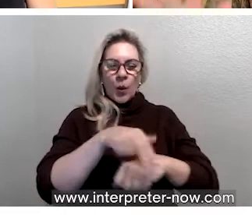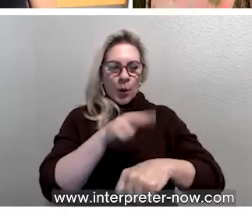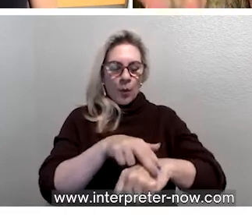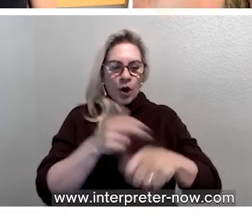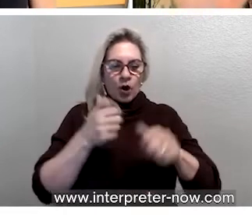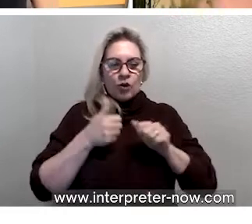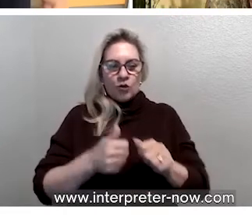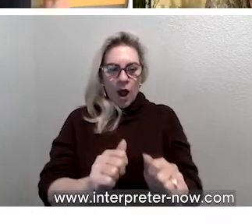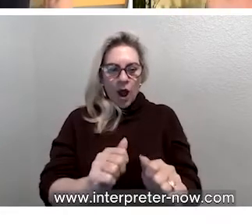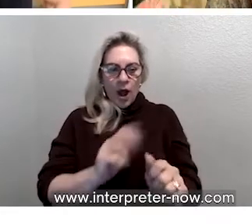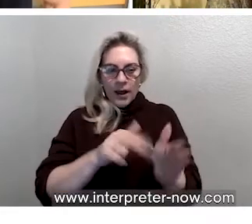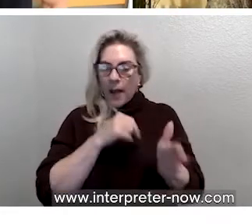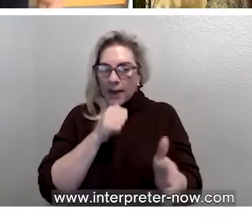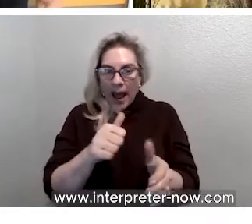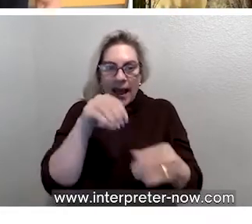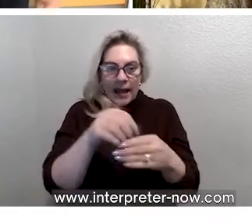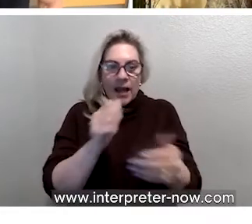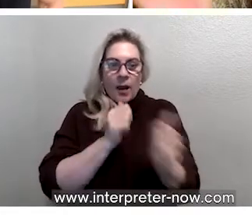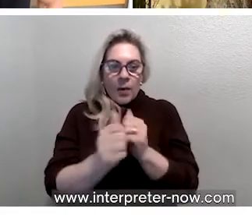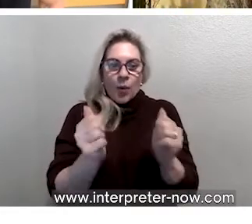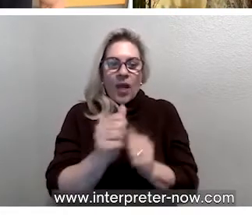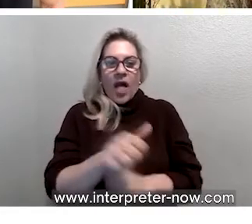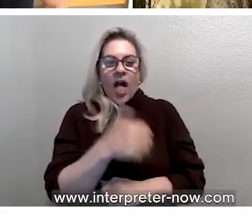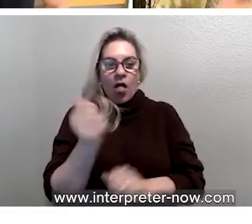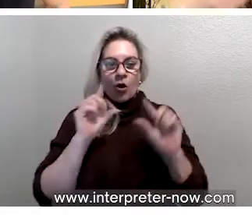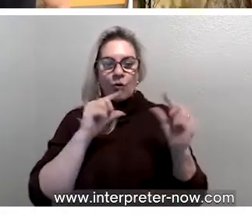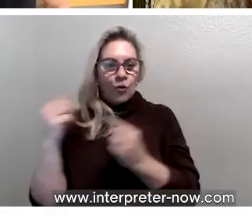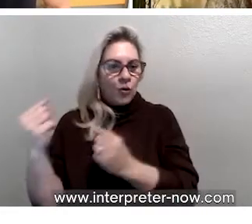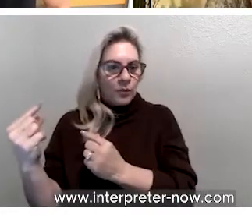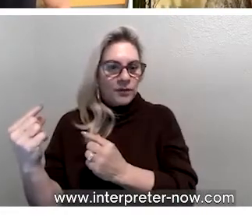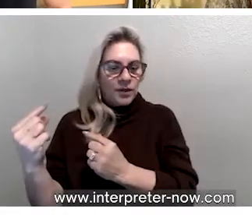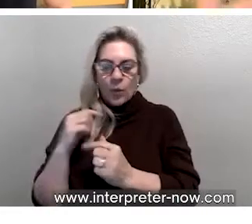I am not in competition with other groups. We are all collectively human.